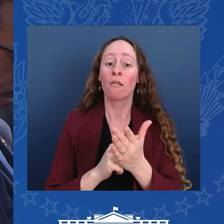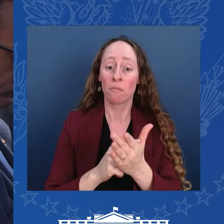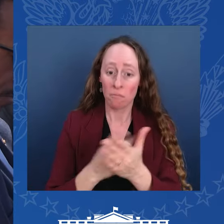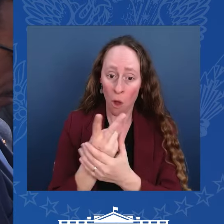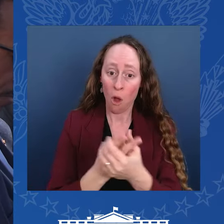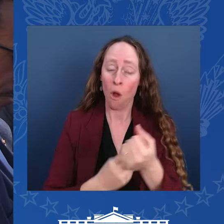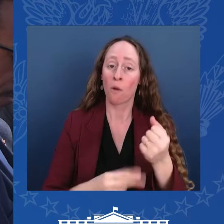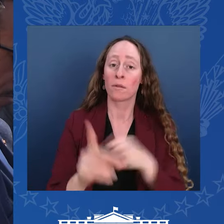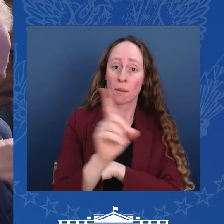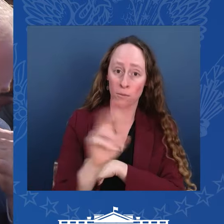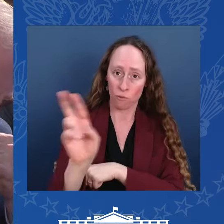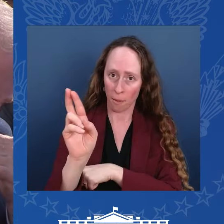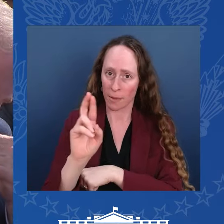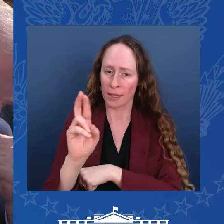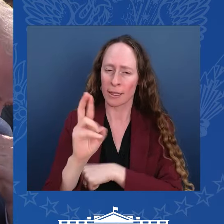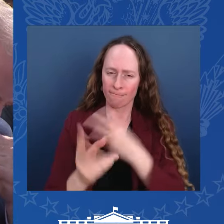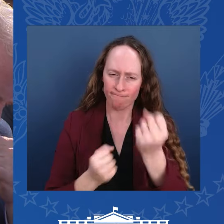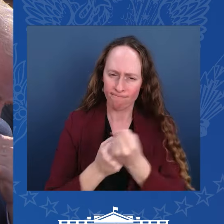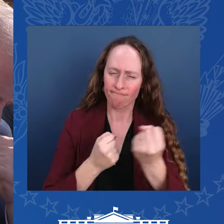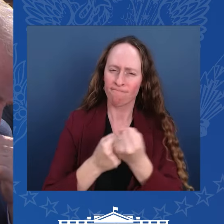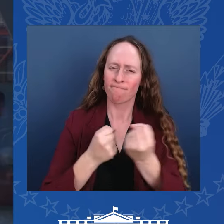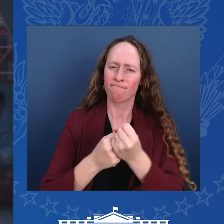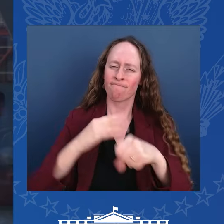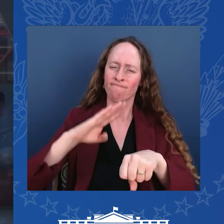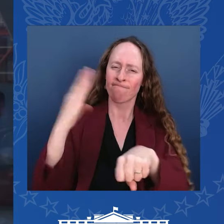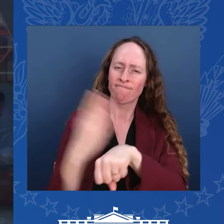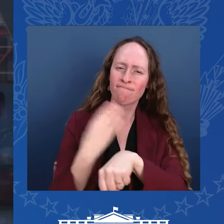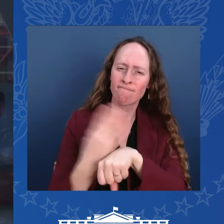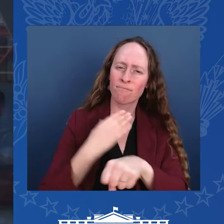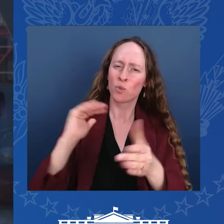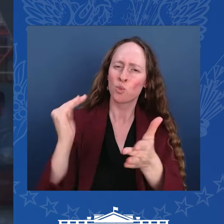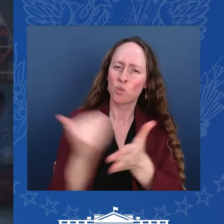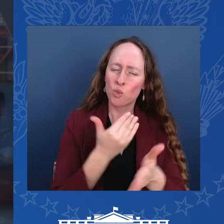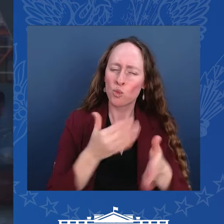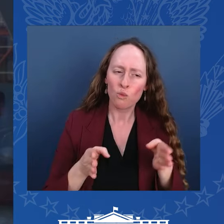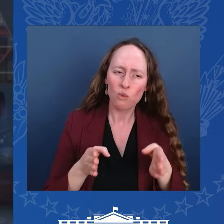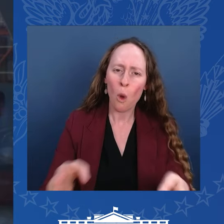every poisonous lead pipe in America and bring affordable high speed Internet to every household.